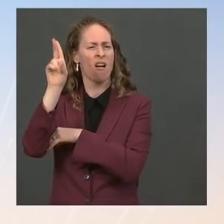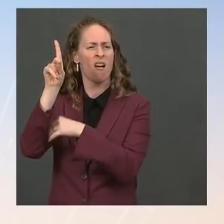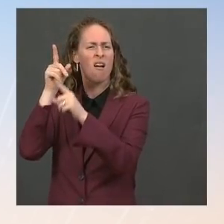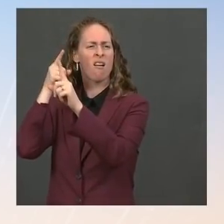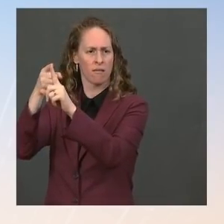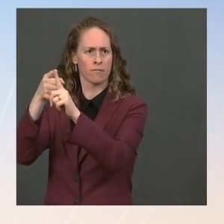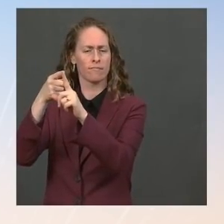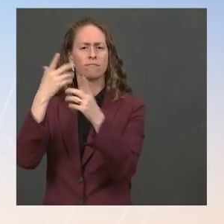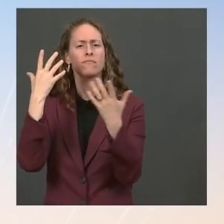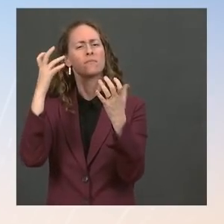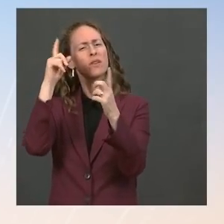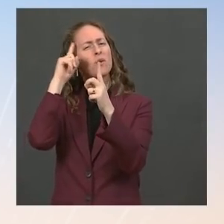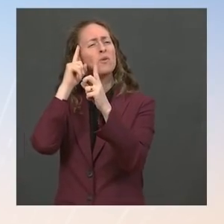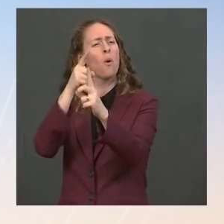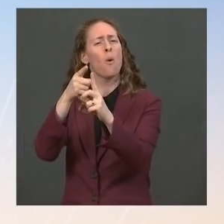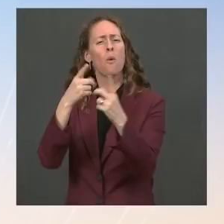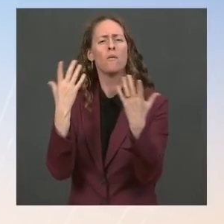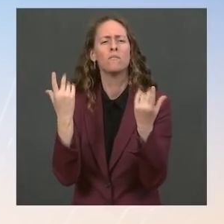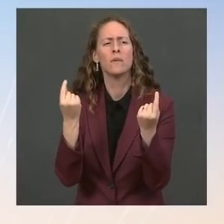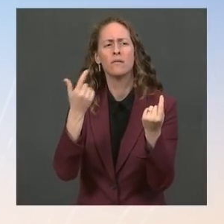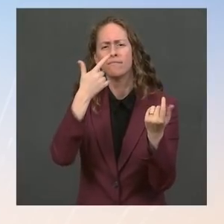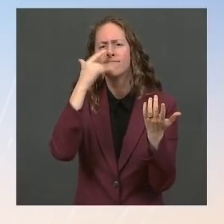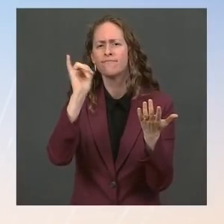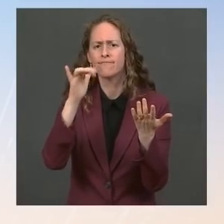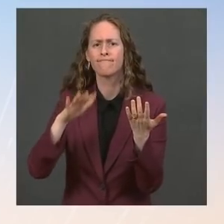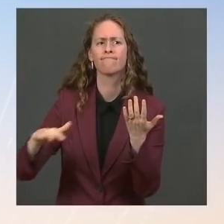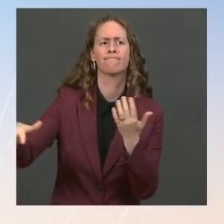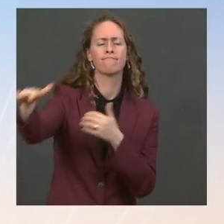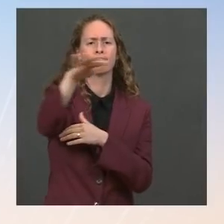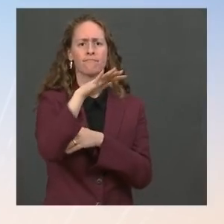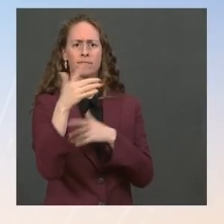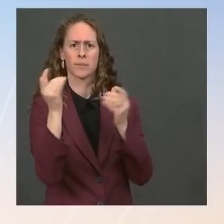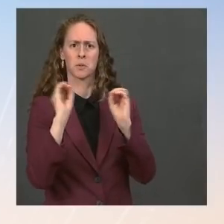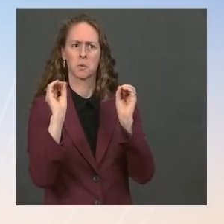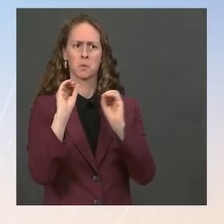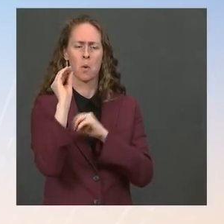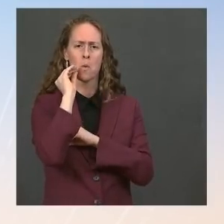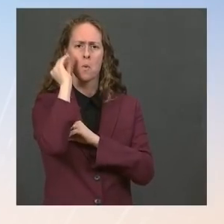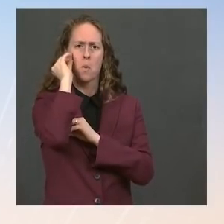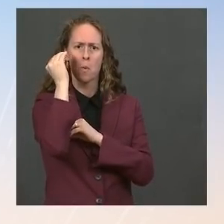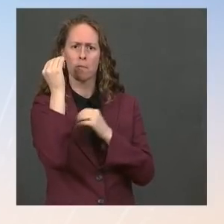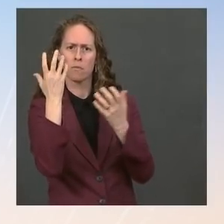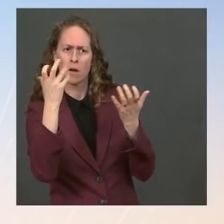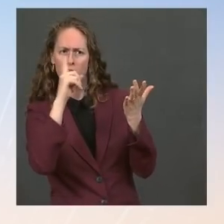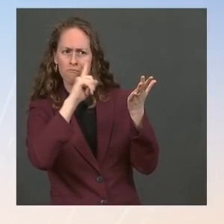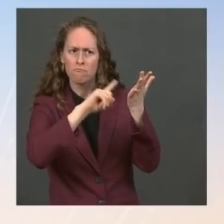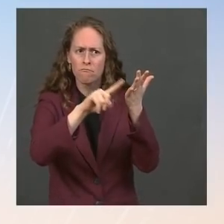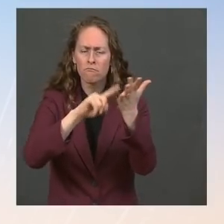that will engage state and local leaders to set and achieve ambitious goals for reducing homelessness in America.